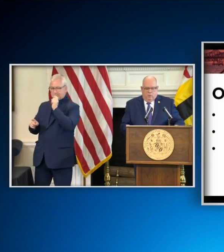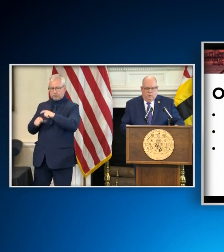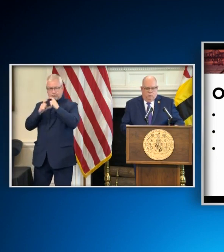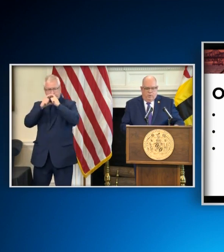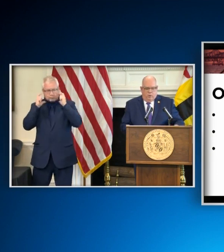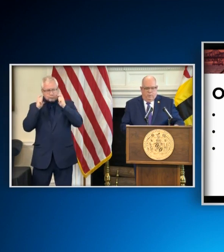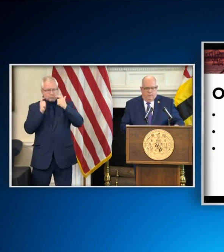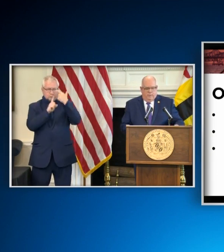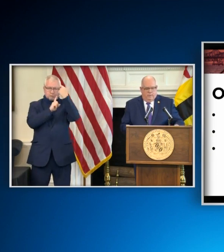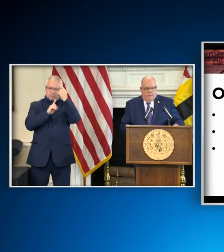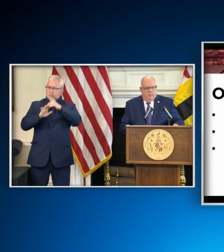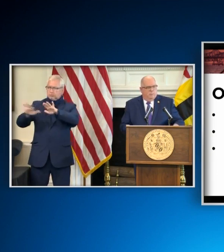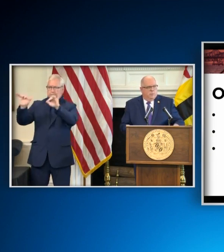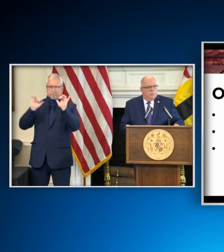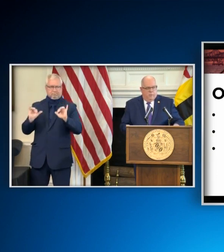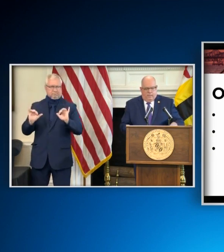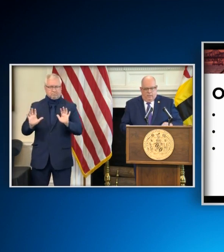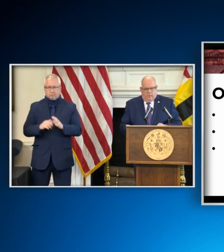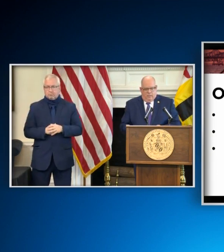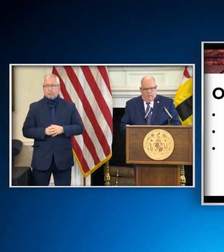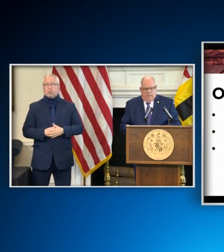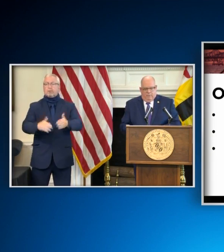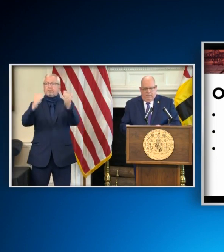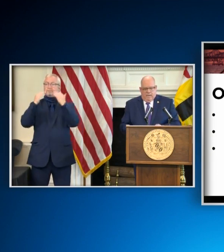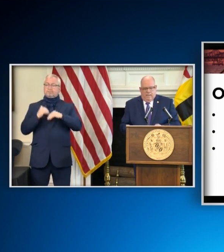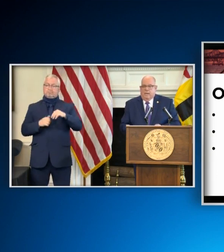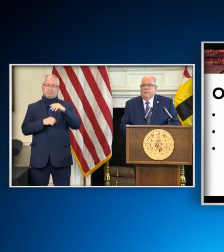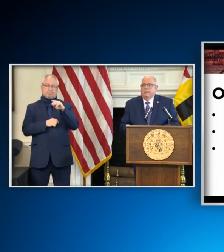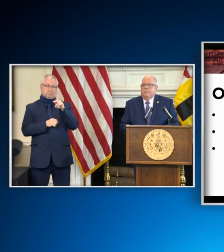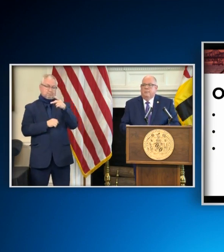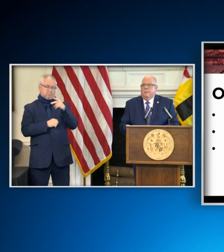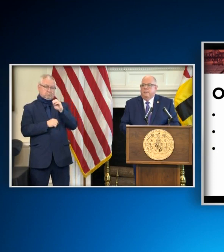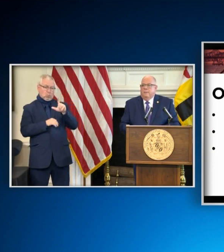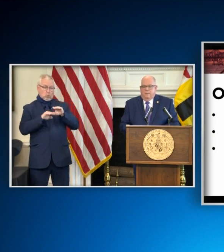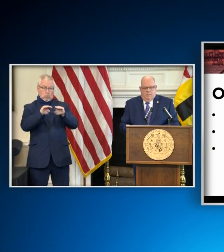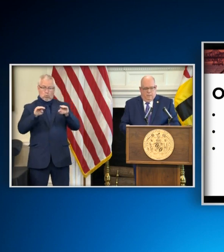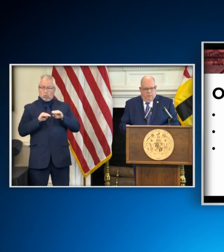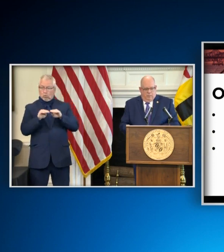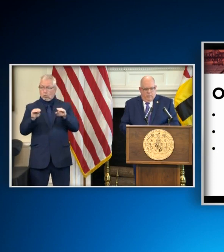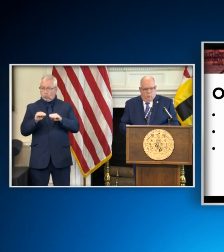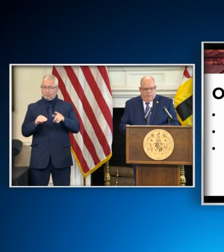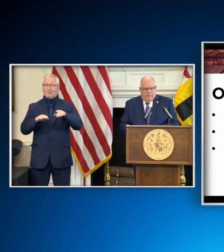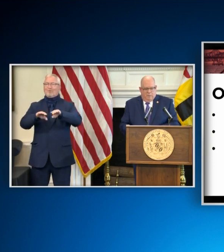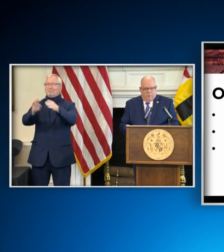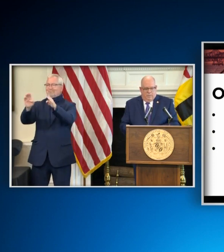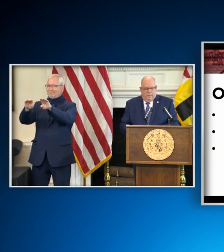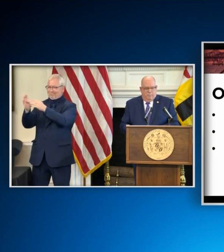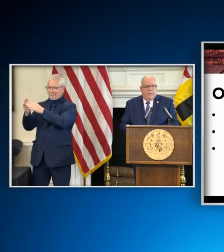PHYSICAL DISTANCING AND MASKS WILL BE REQUIRED FOR STAFF AND CAMP ATTENDEES.